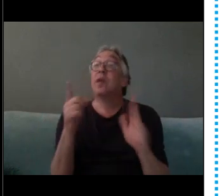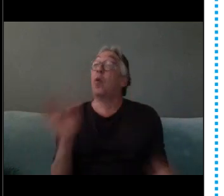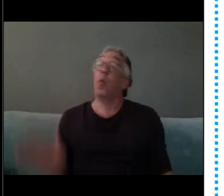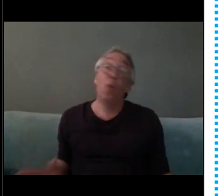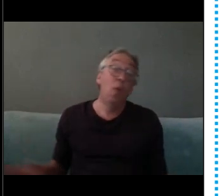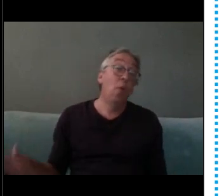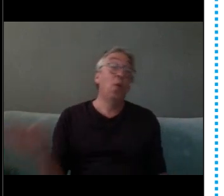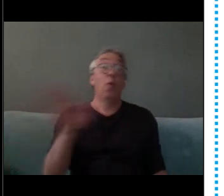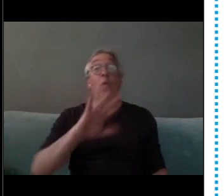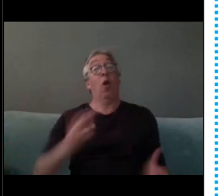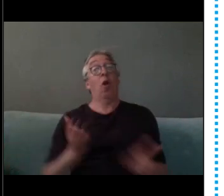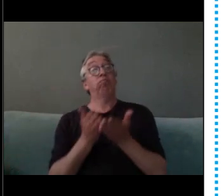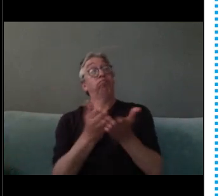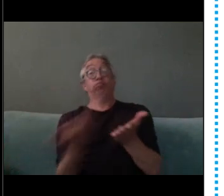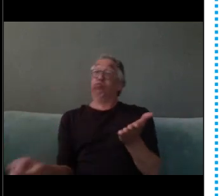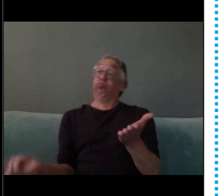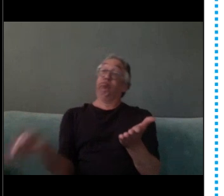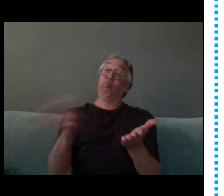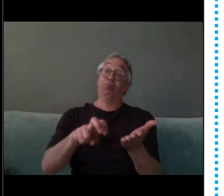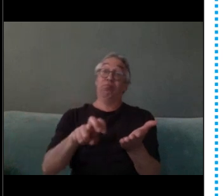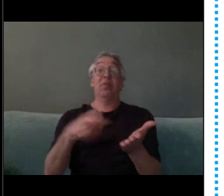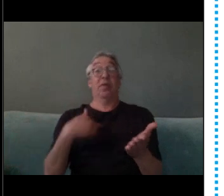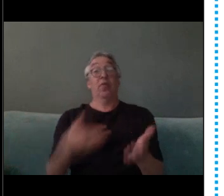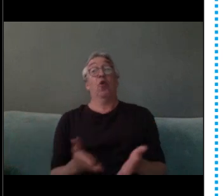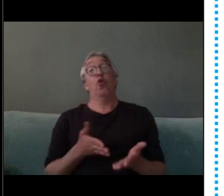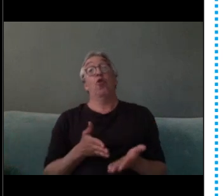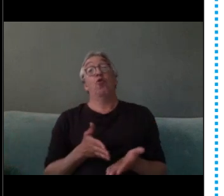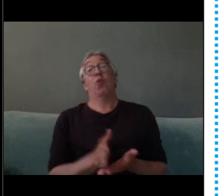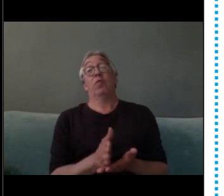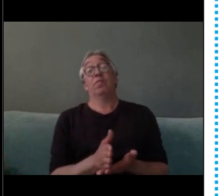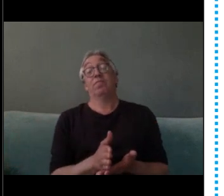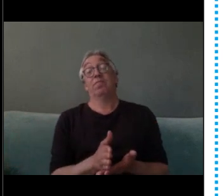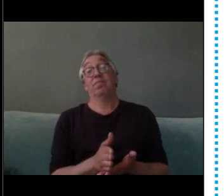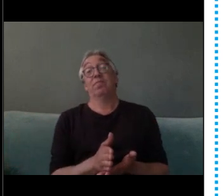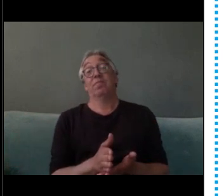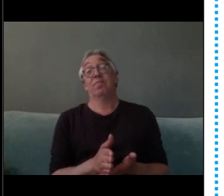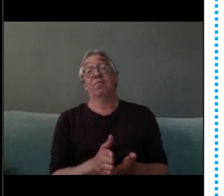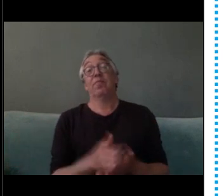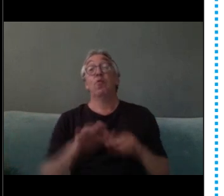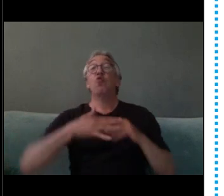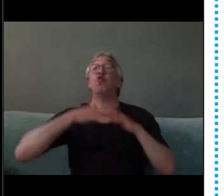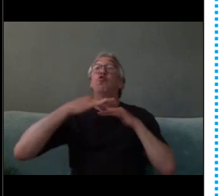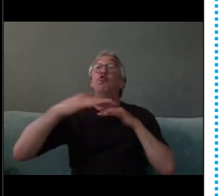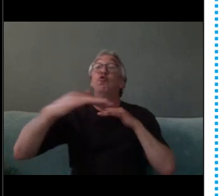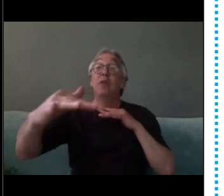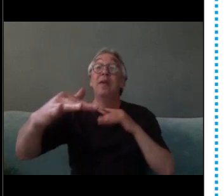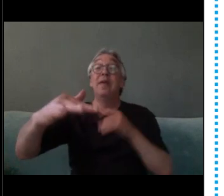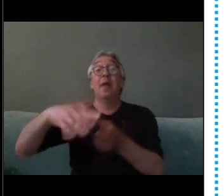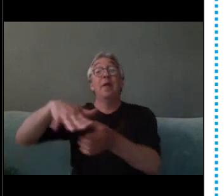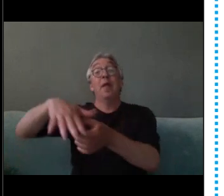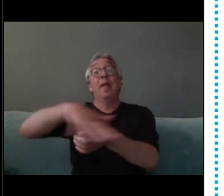when traveling on large ferries and cruise ships on sea, rivers, lakes and canals in the EU.